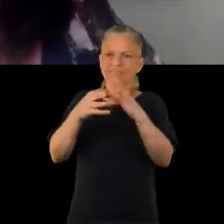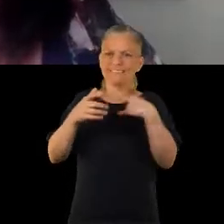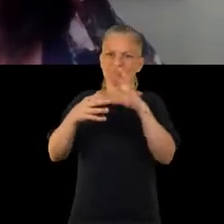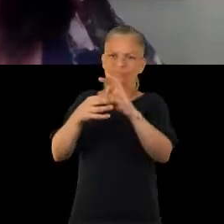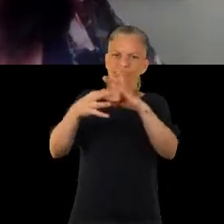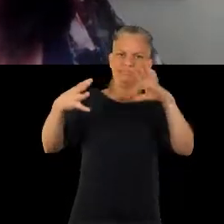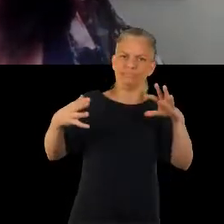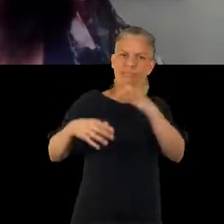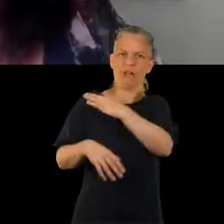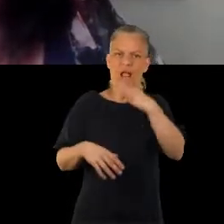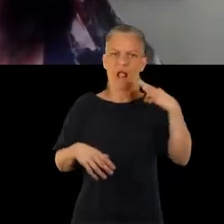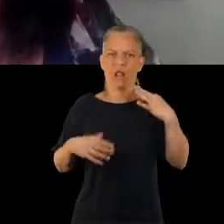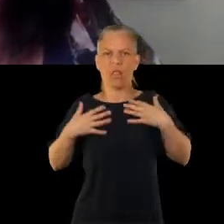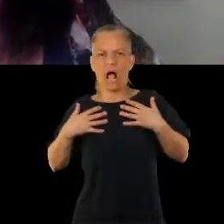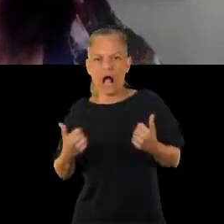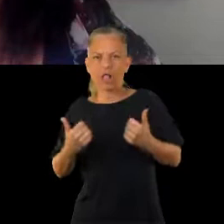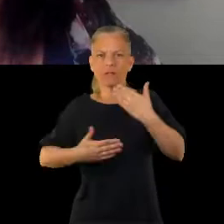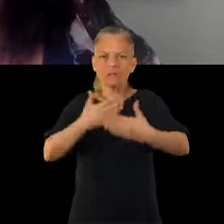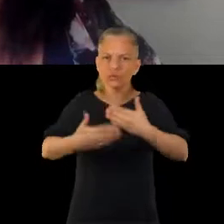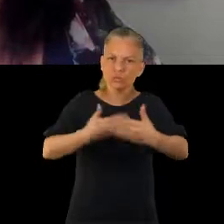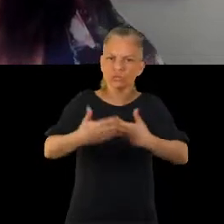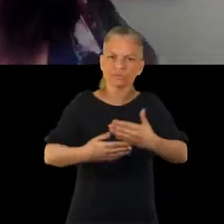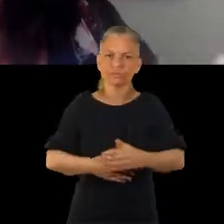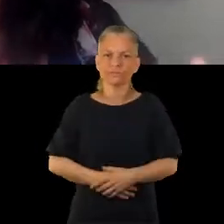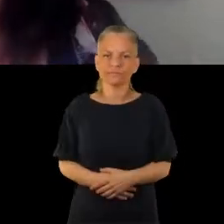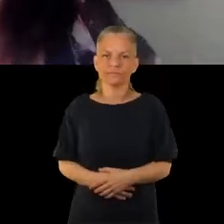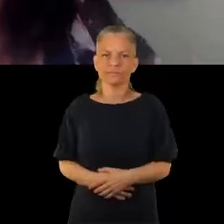that road to recovery potentially that clinical services can’t necessarily do by itself.